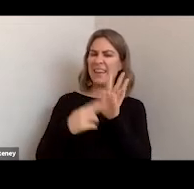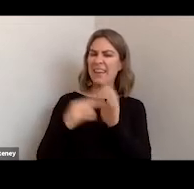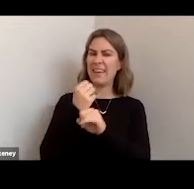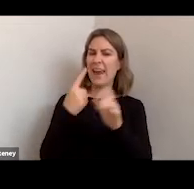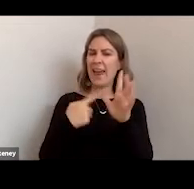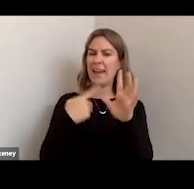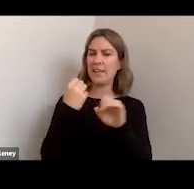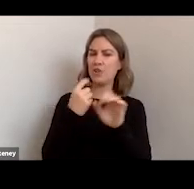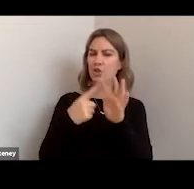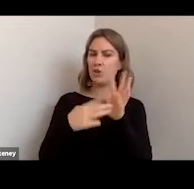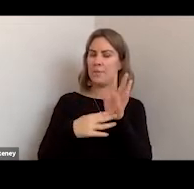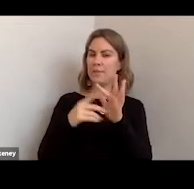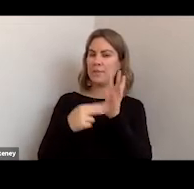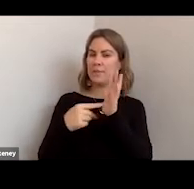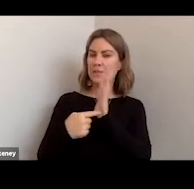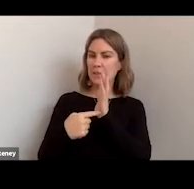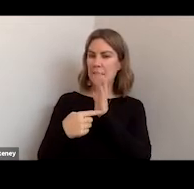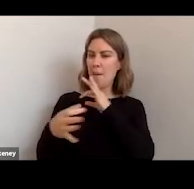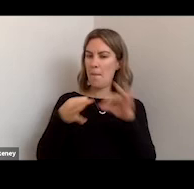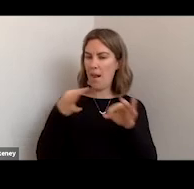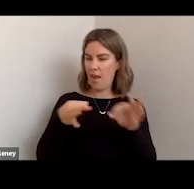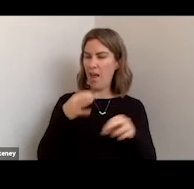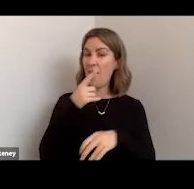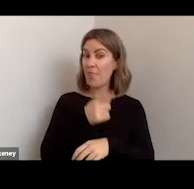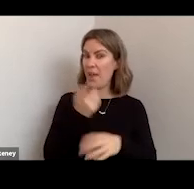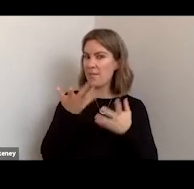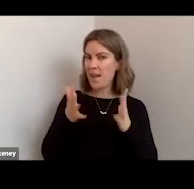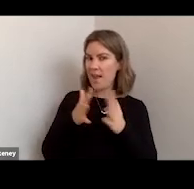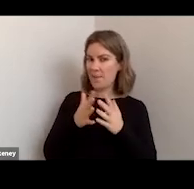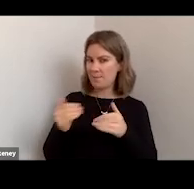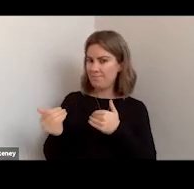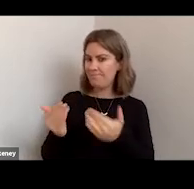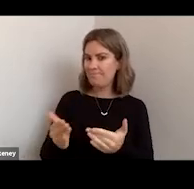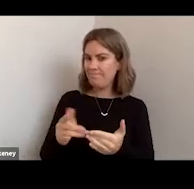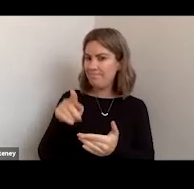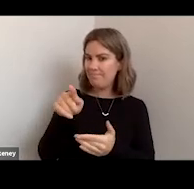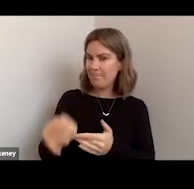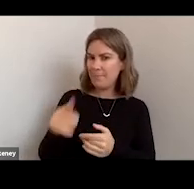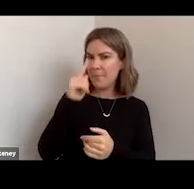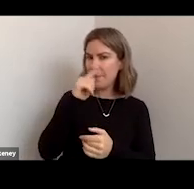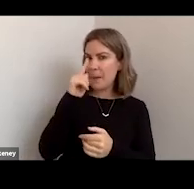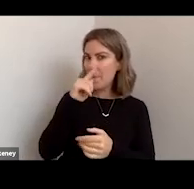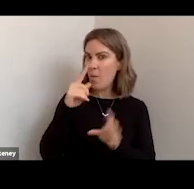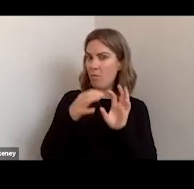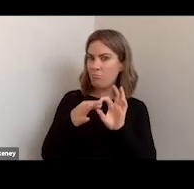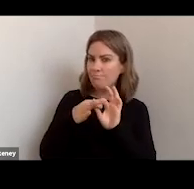that they've created and between each other. Fan photo Friday is extremely popular.